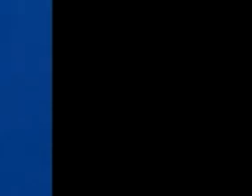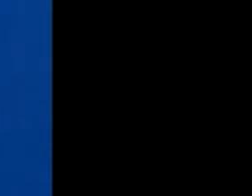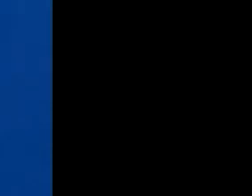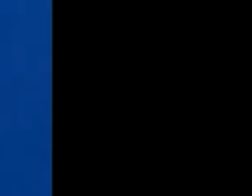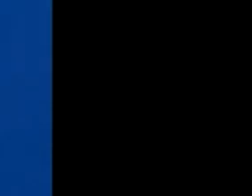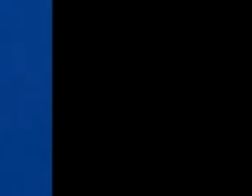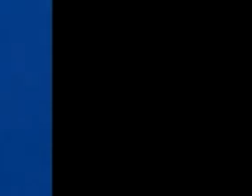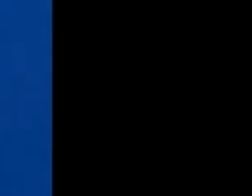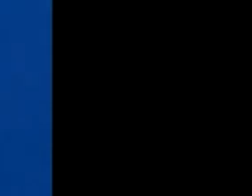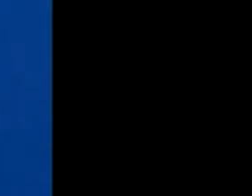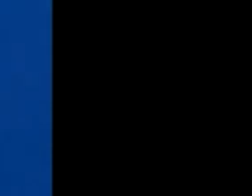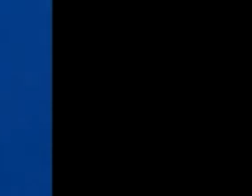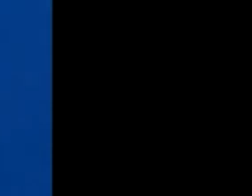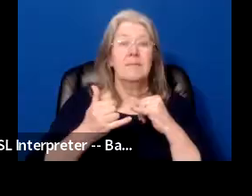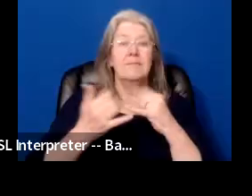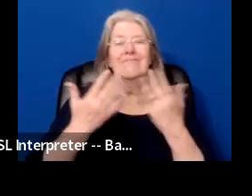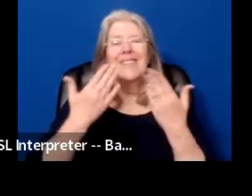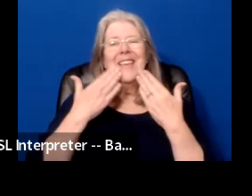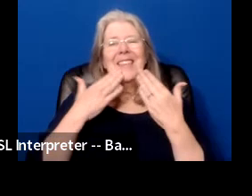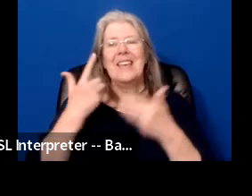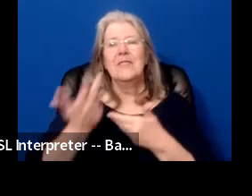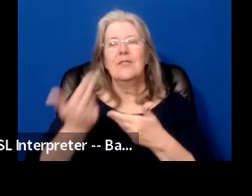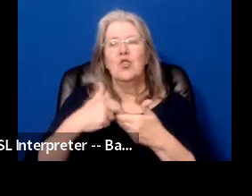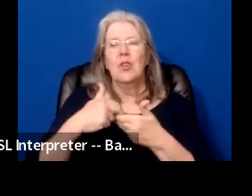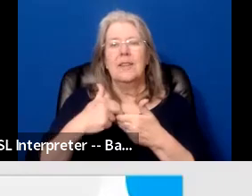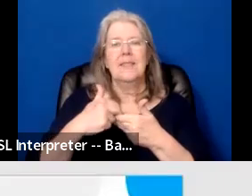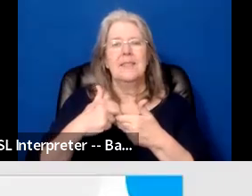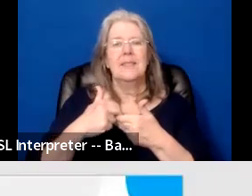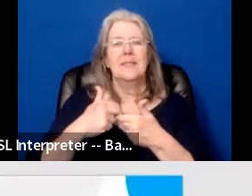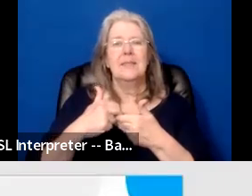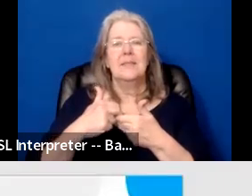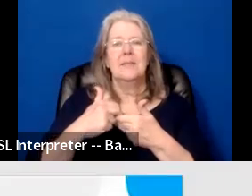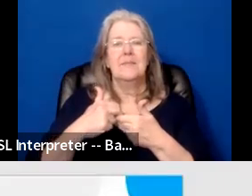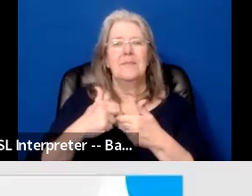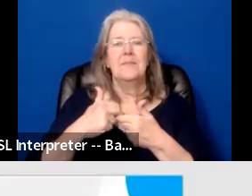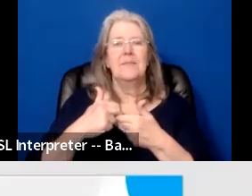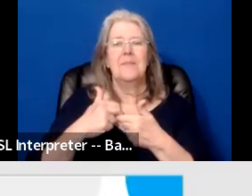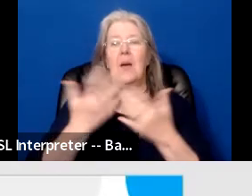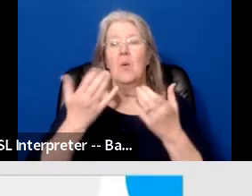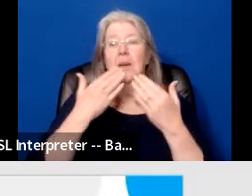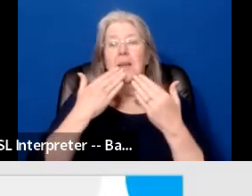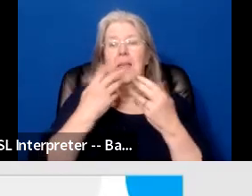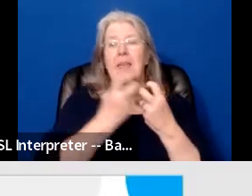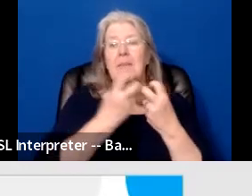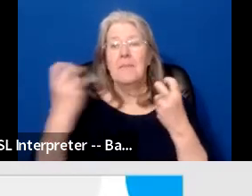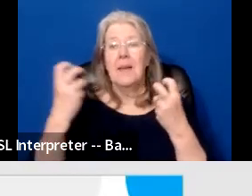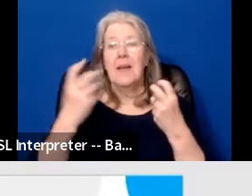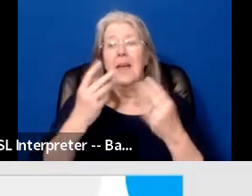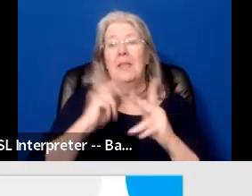well, thanks thanks for joining us, and I wanted to also thank our panelists and attendees.